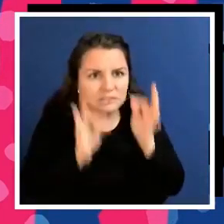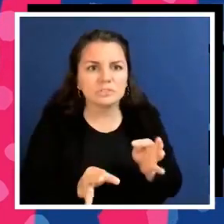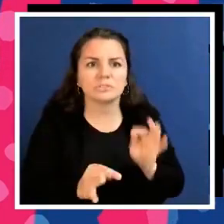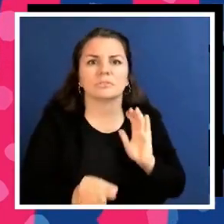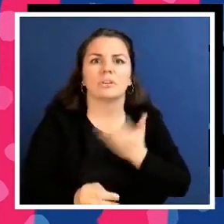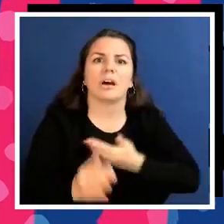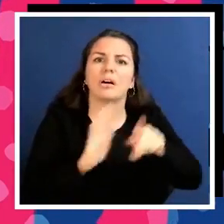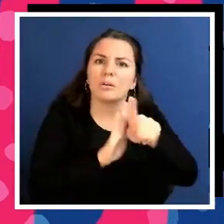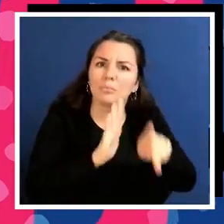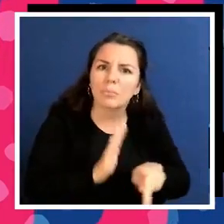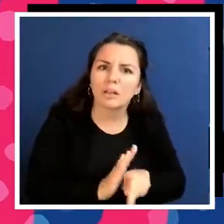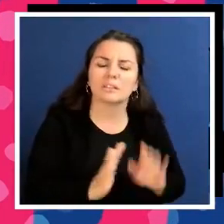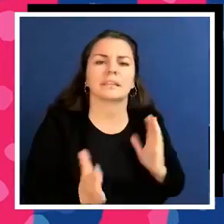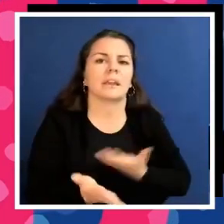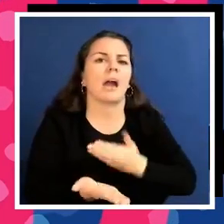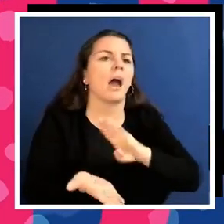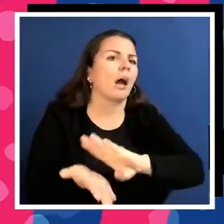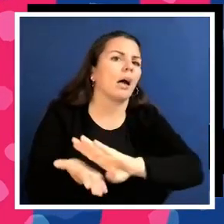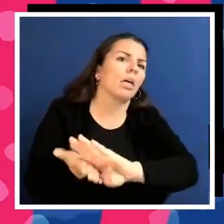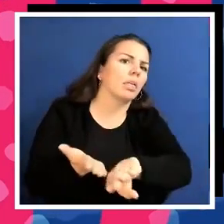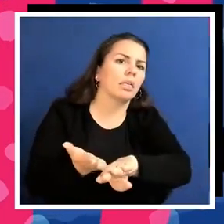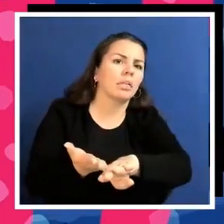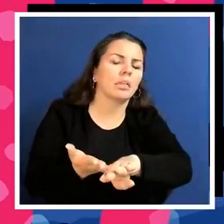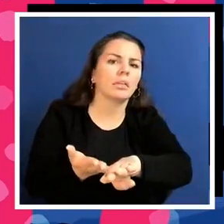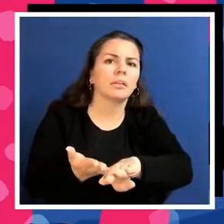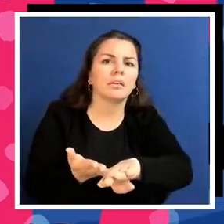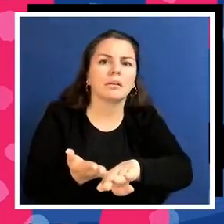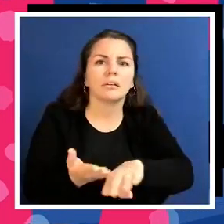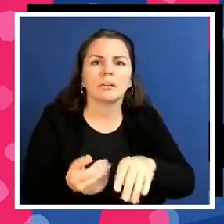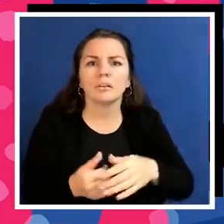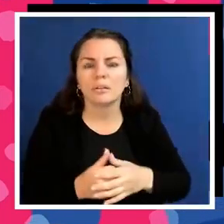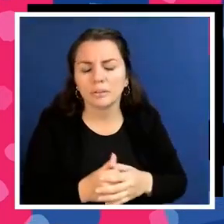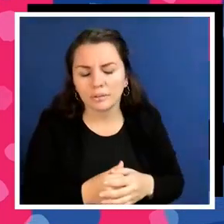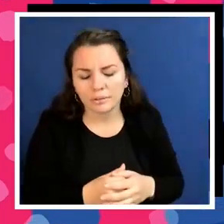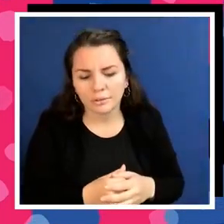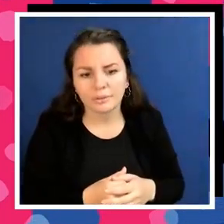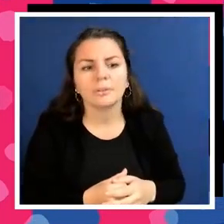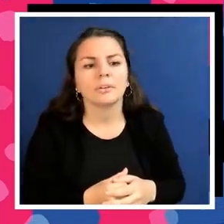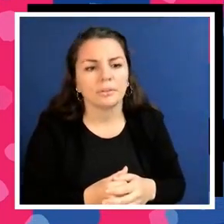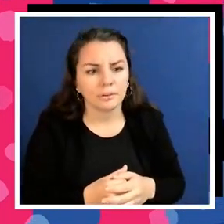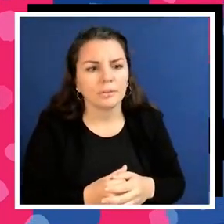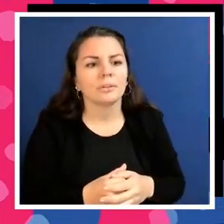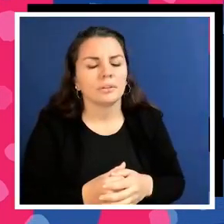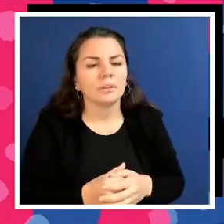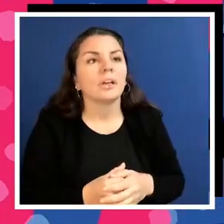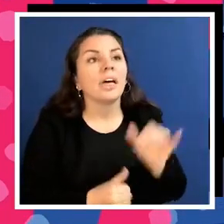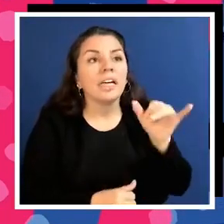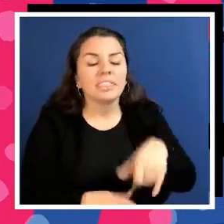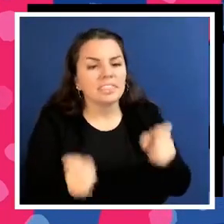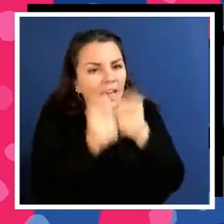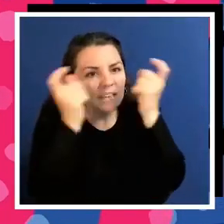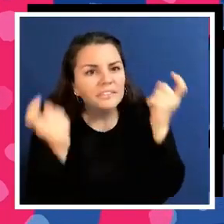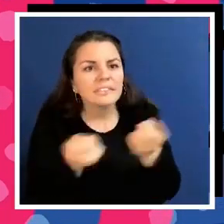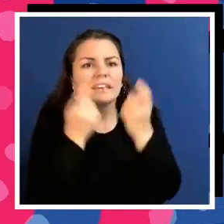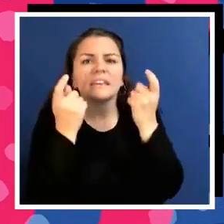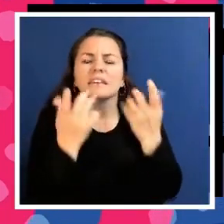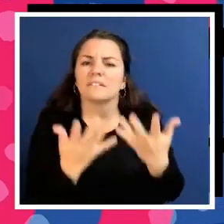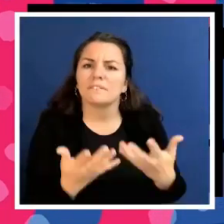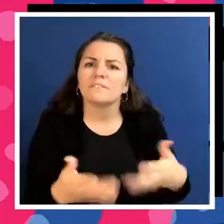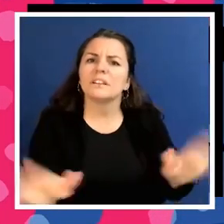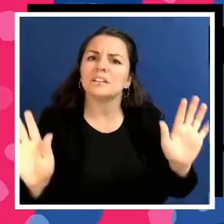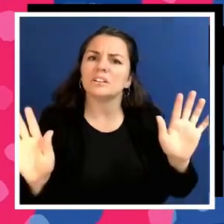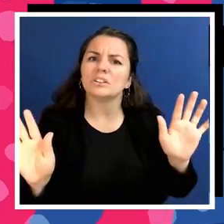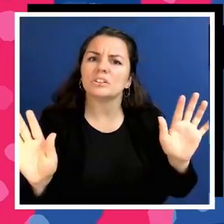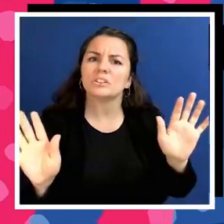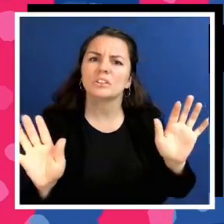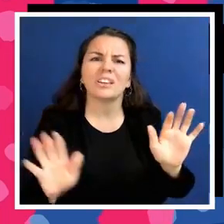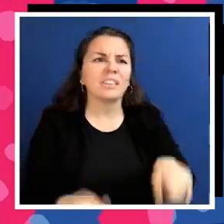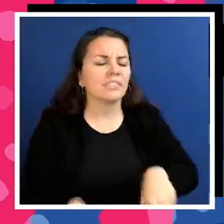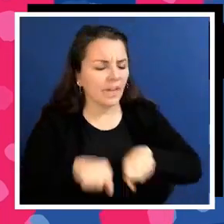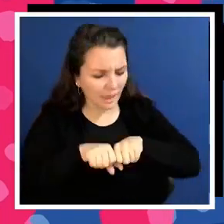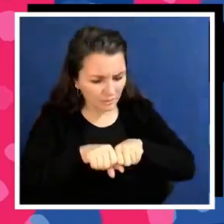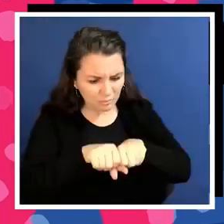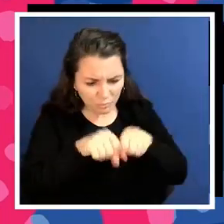TH P POVTYTY IS A RESULT OF